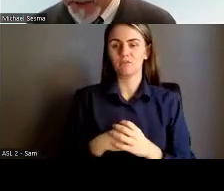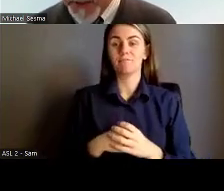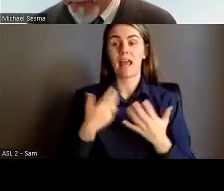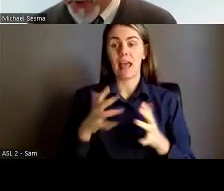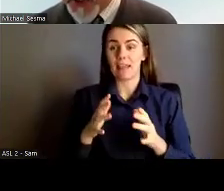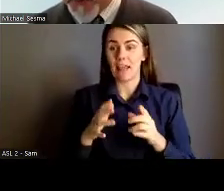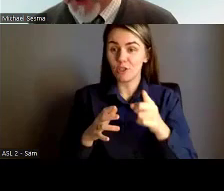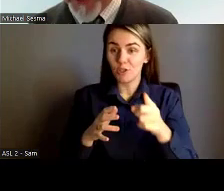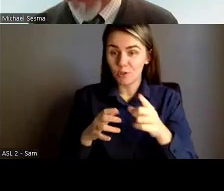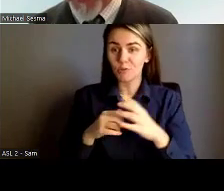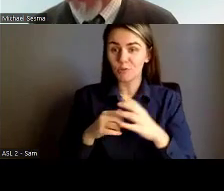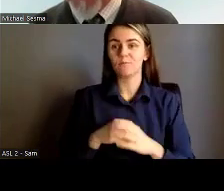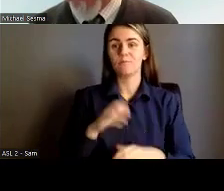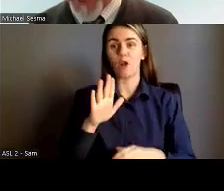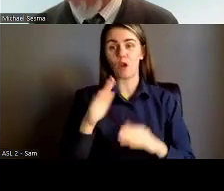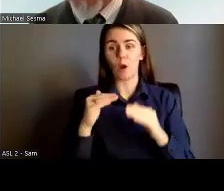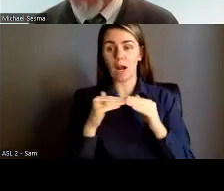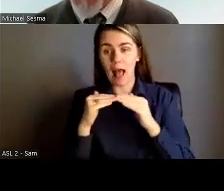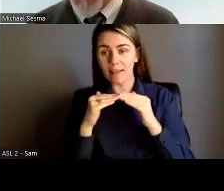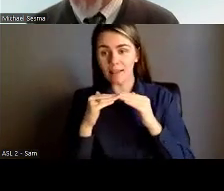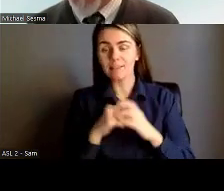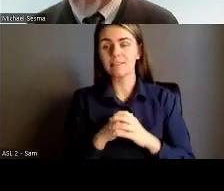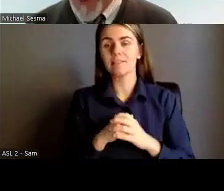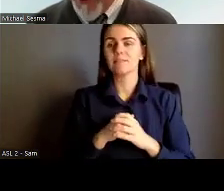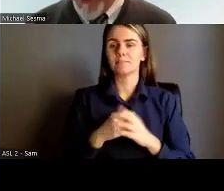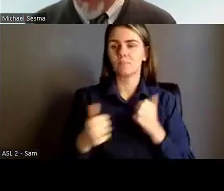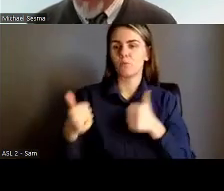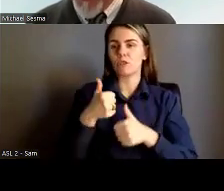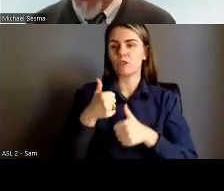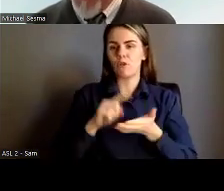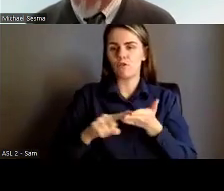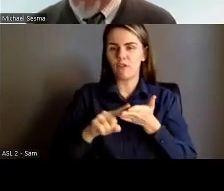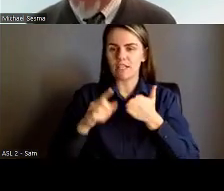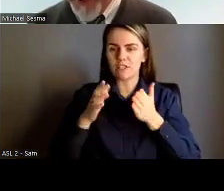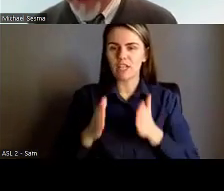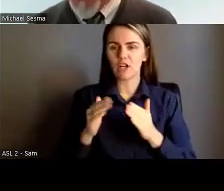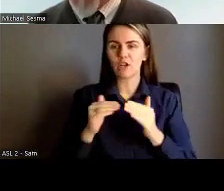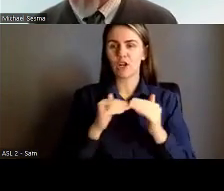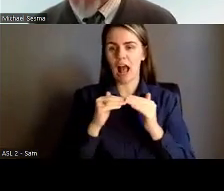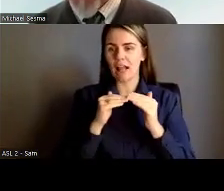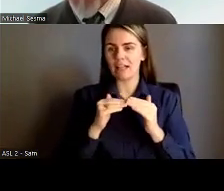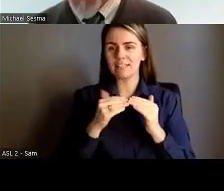your Principal Investigator or Directors and collaborators or co-investigators.